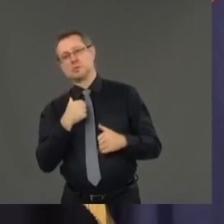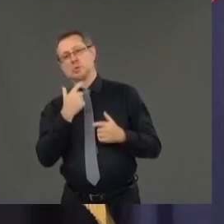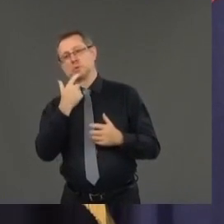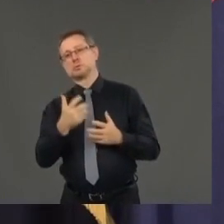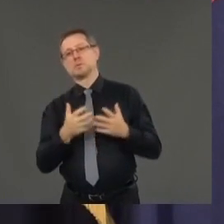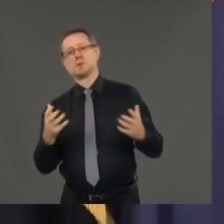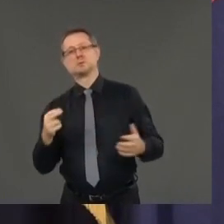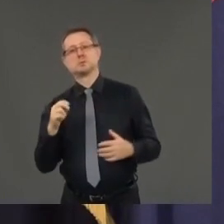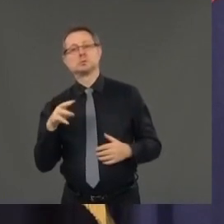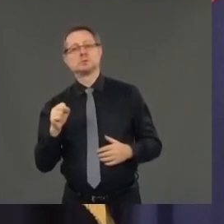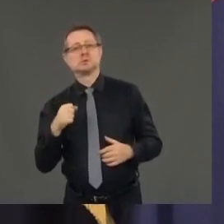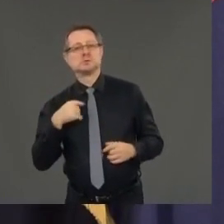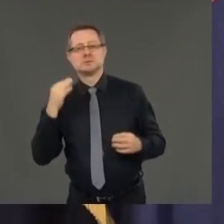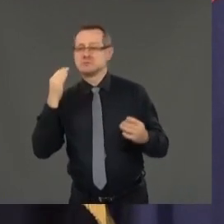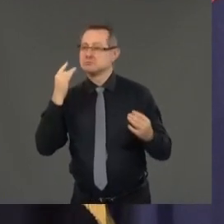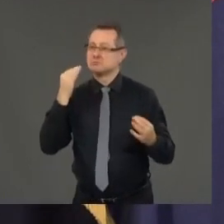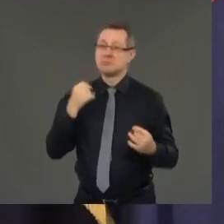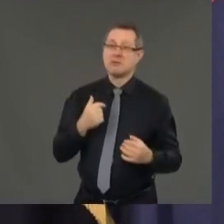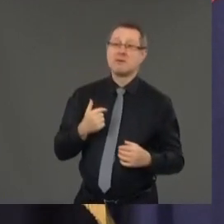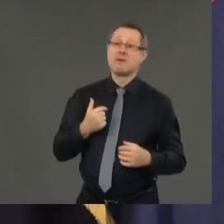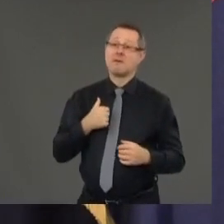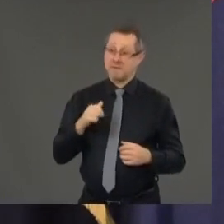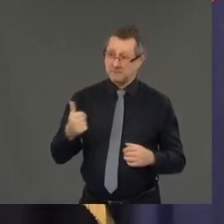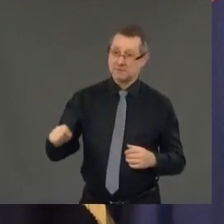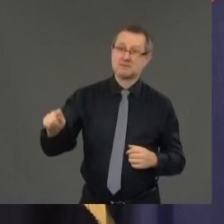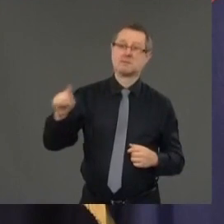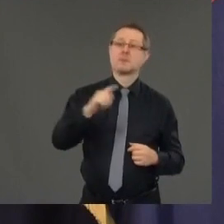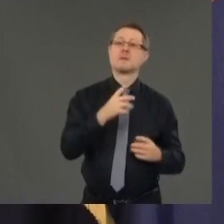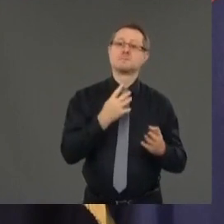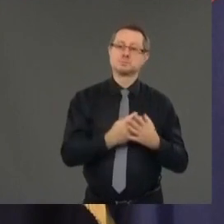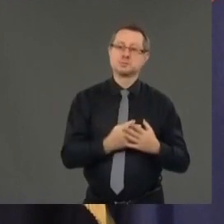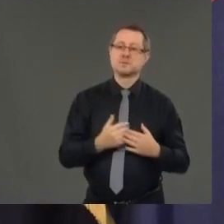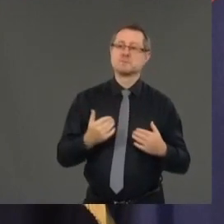THAT I HAVE.